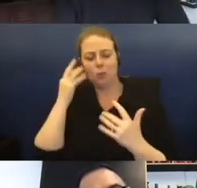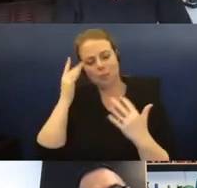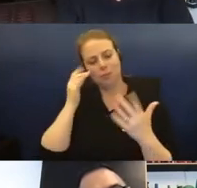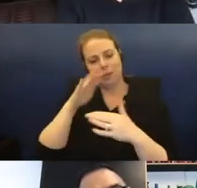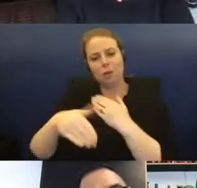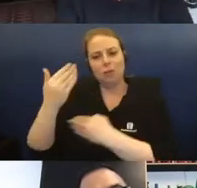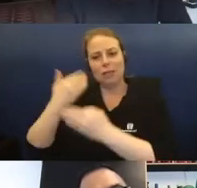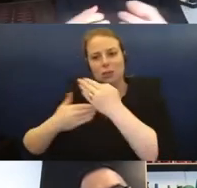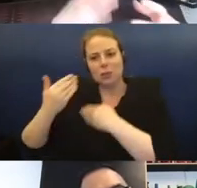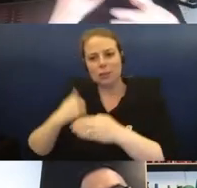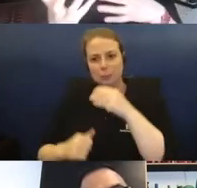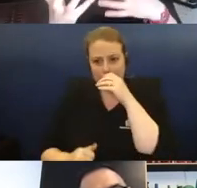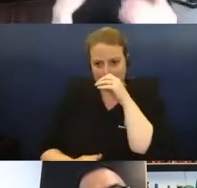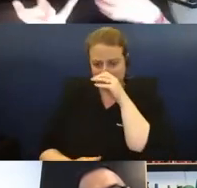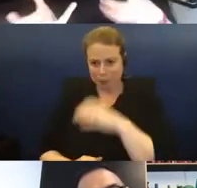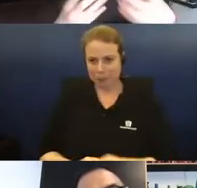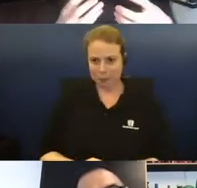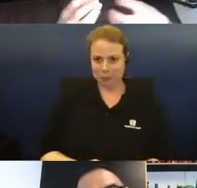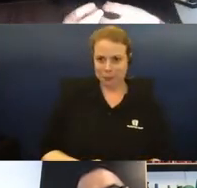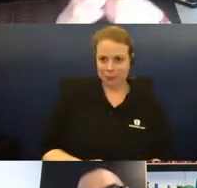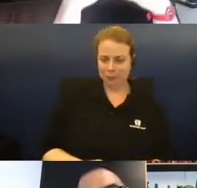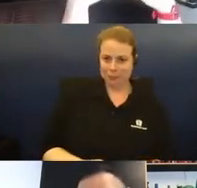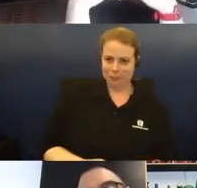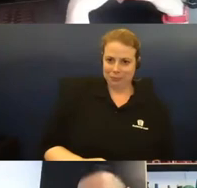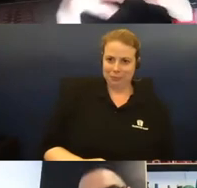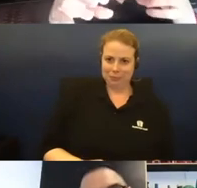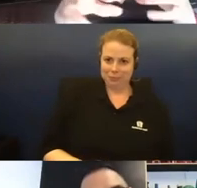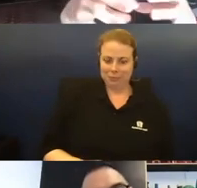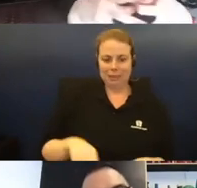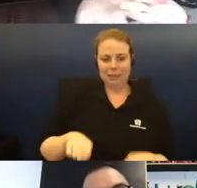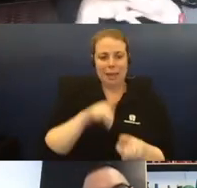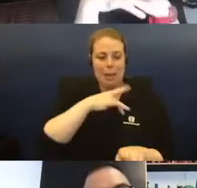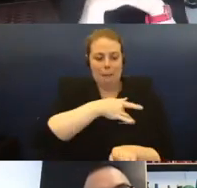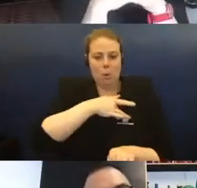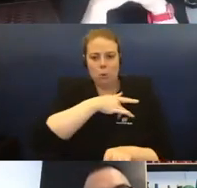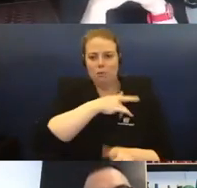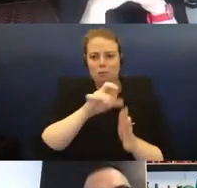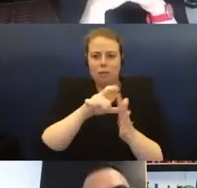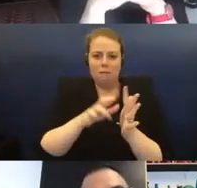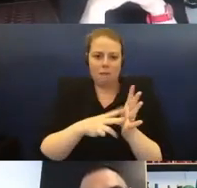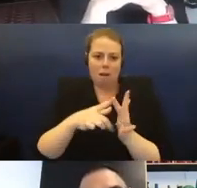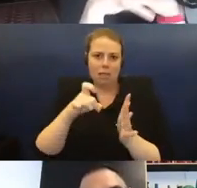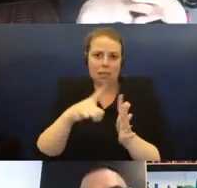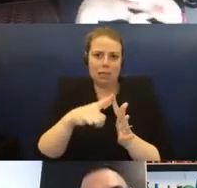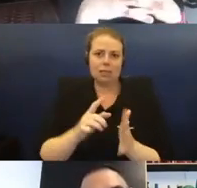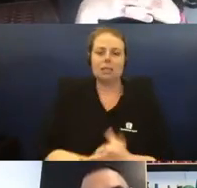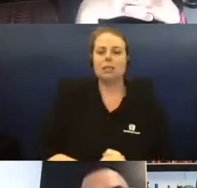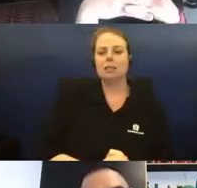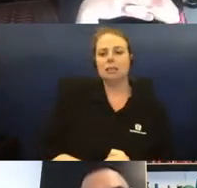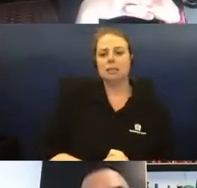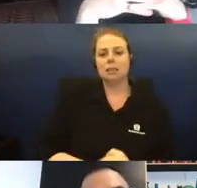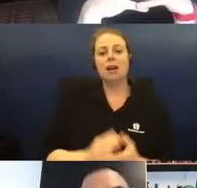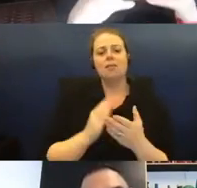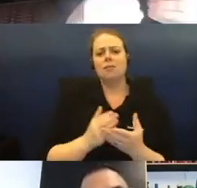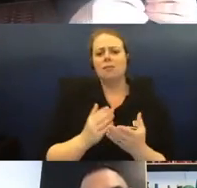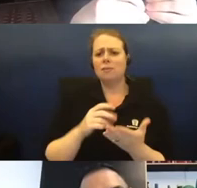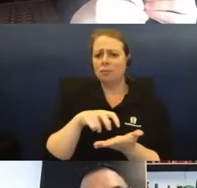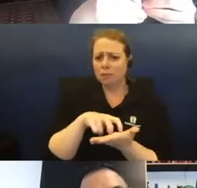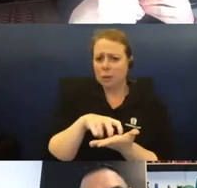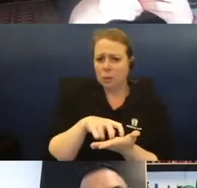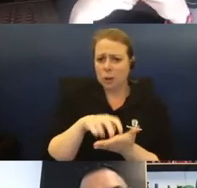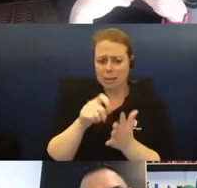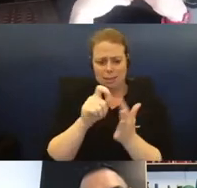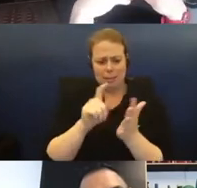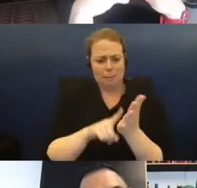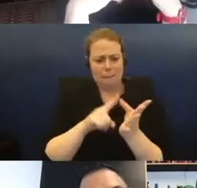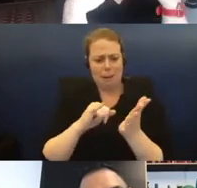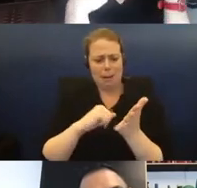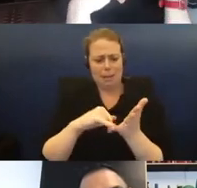and pneumonic device in a way so um they're very very fragile they're plaster uh and uh